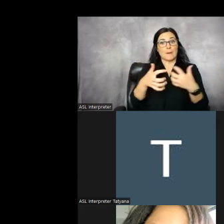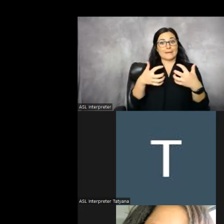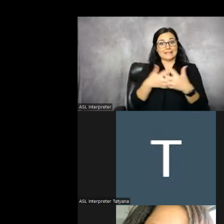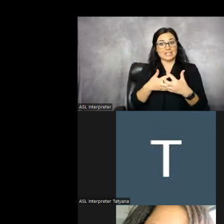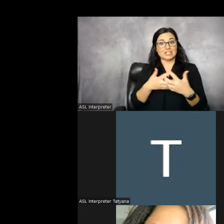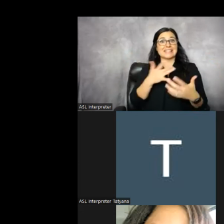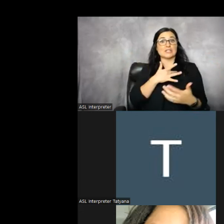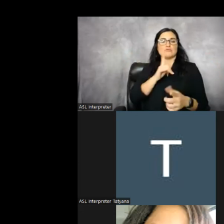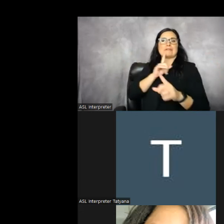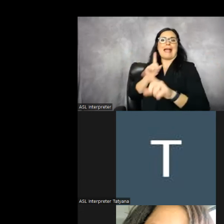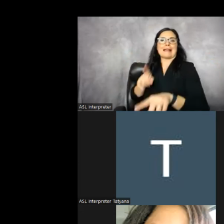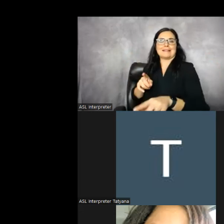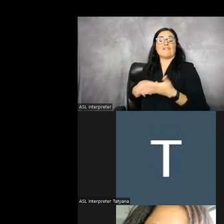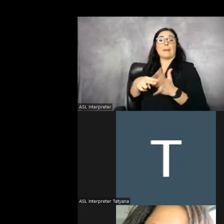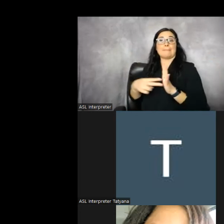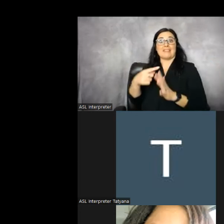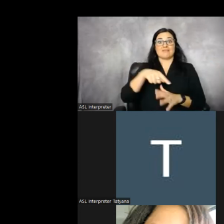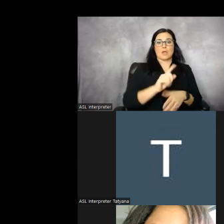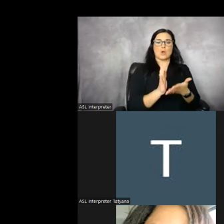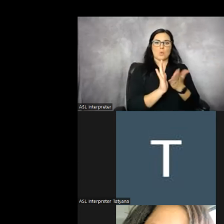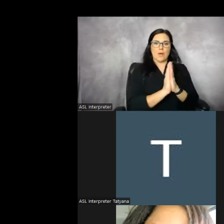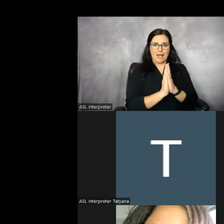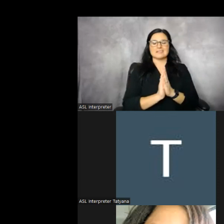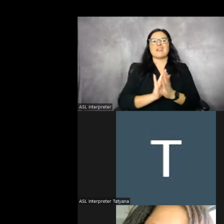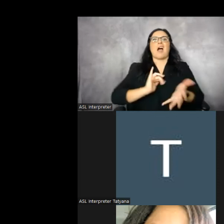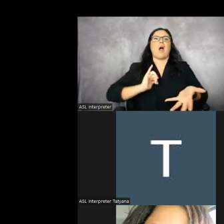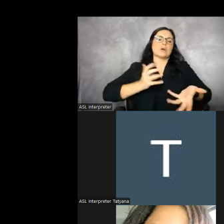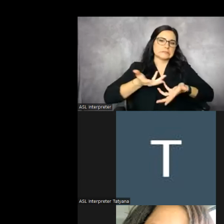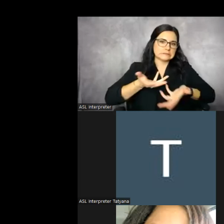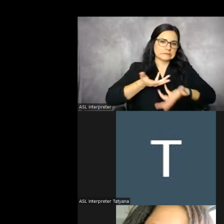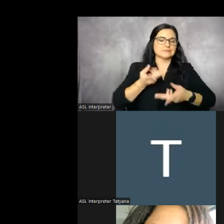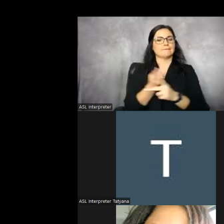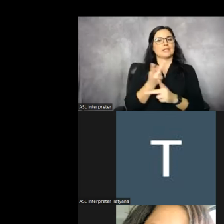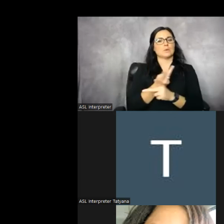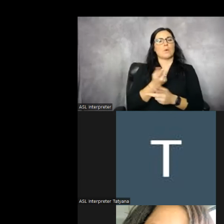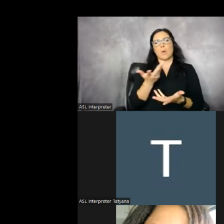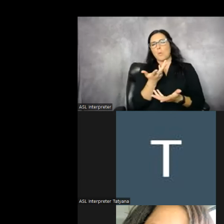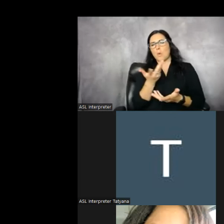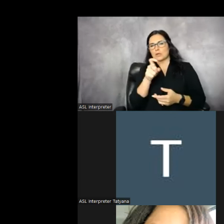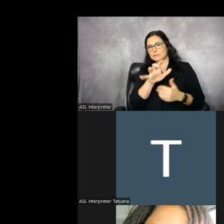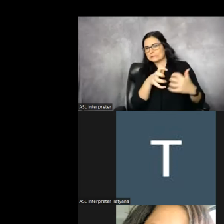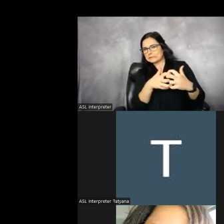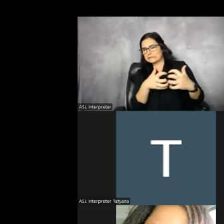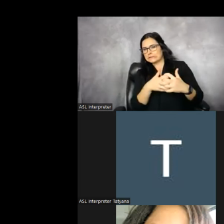And they require an interactive process to determine what a reasonable accommodation or accommodations are.